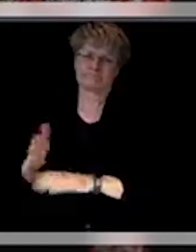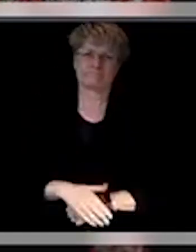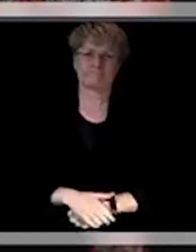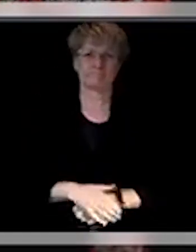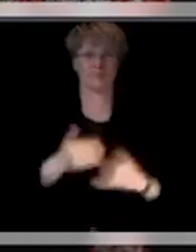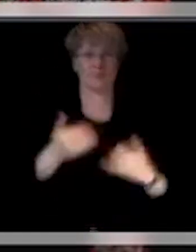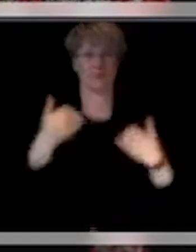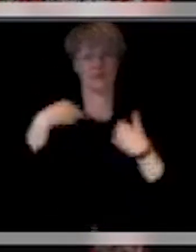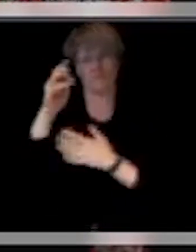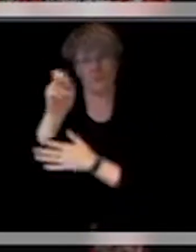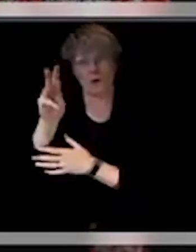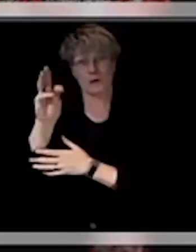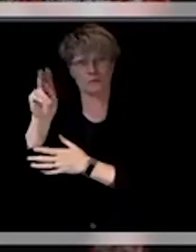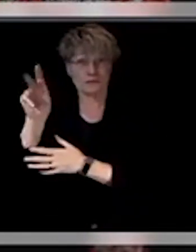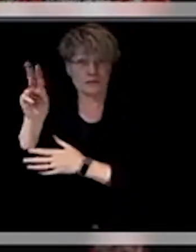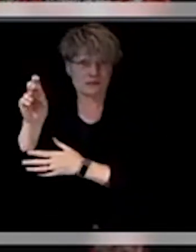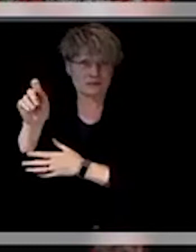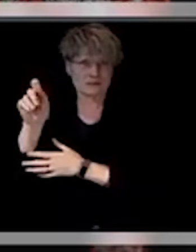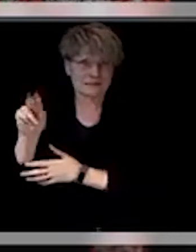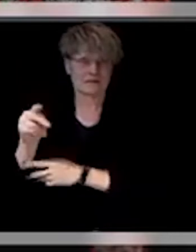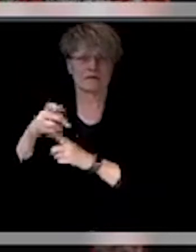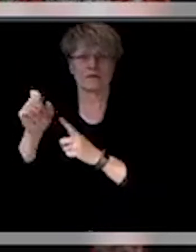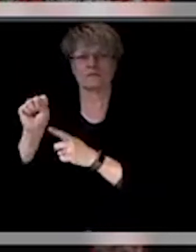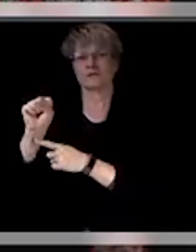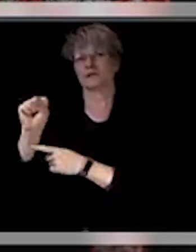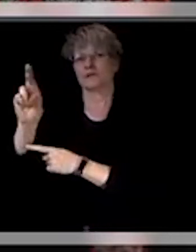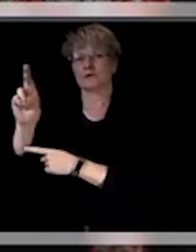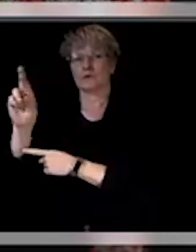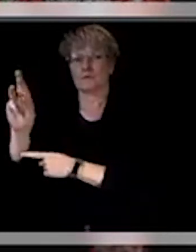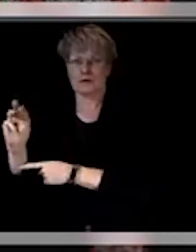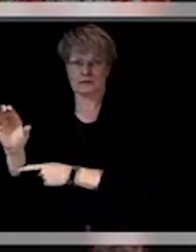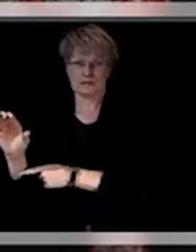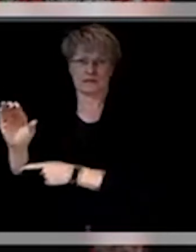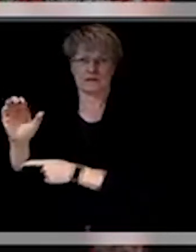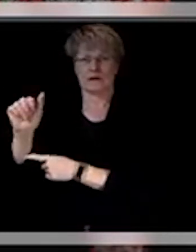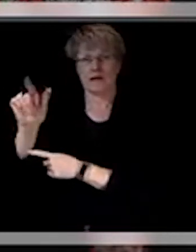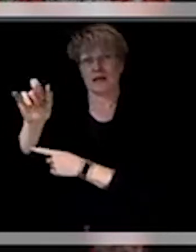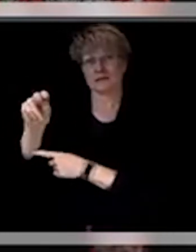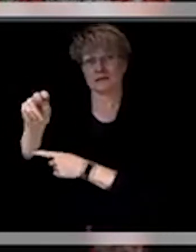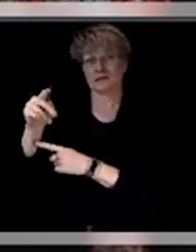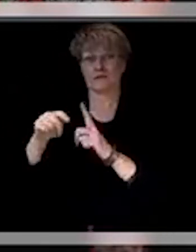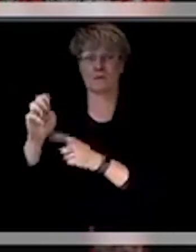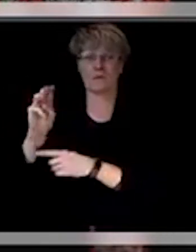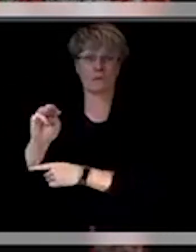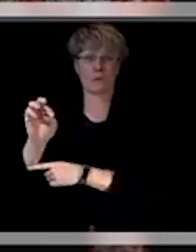Medical Center. Allison McHugh from Mercy Medical Center Redding. Valerie Lakey from